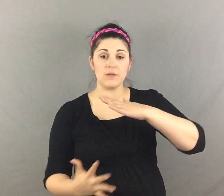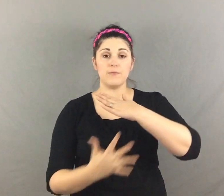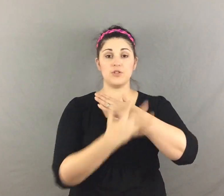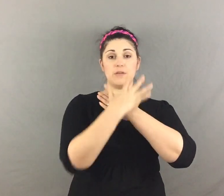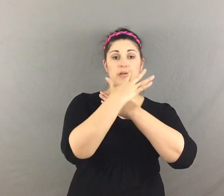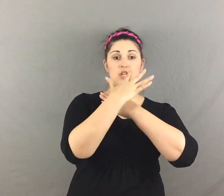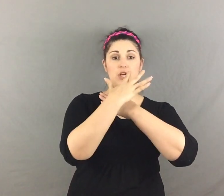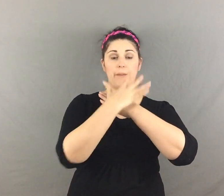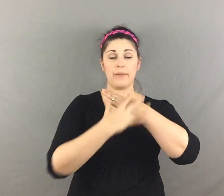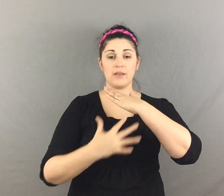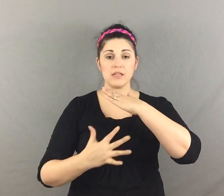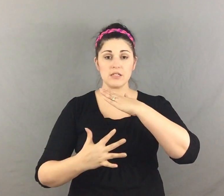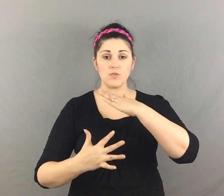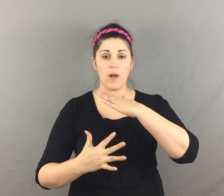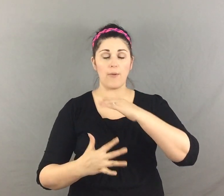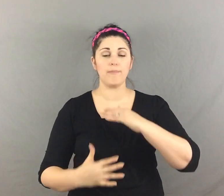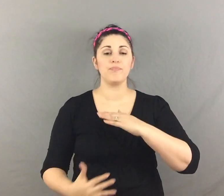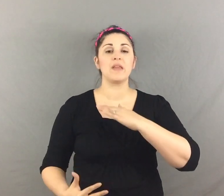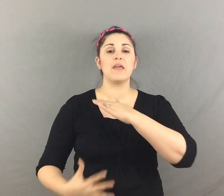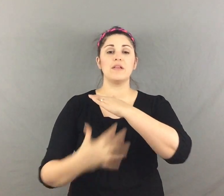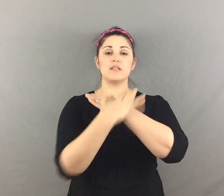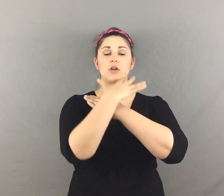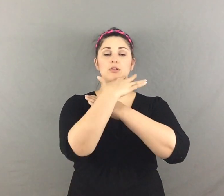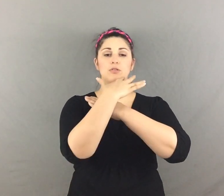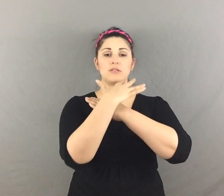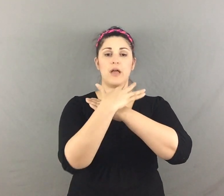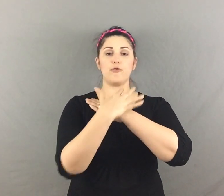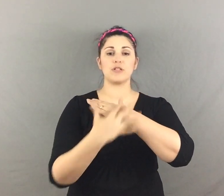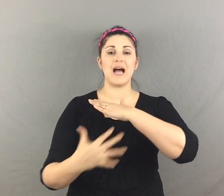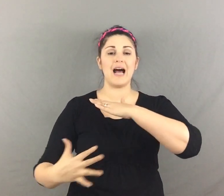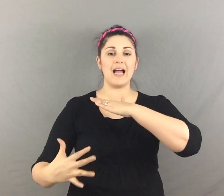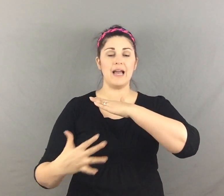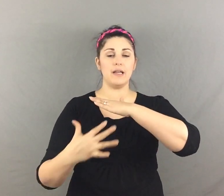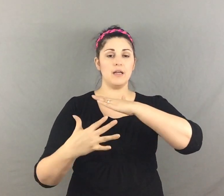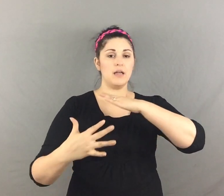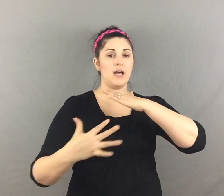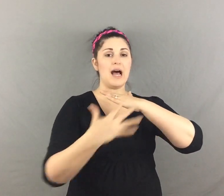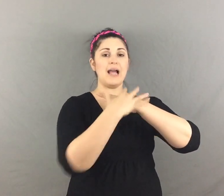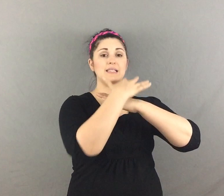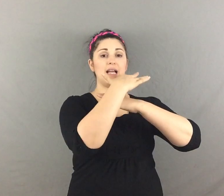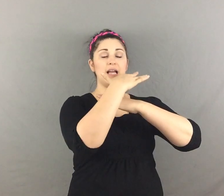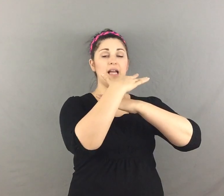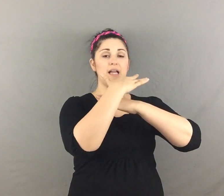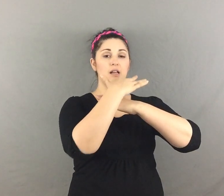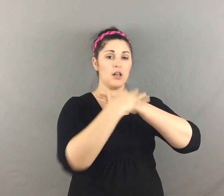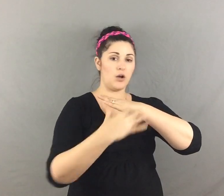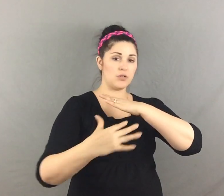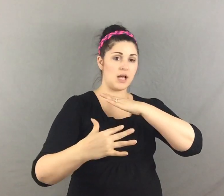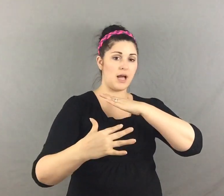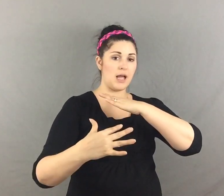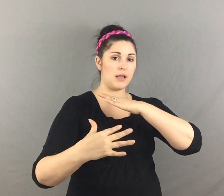sometimes you'll see beach up like this as well. This is also the sign for tide. High tide, low tide,